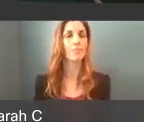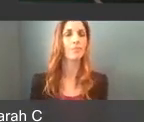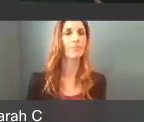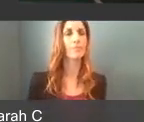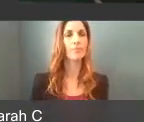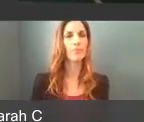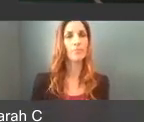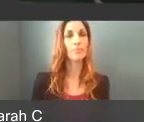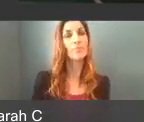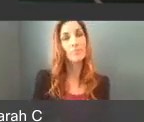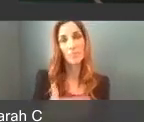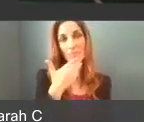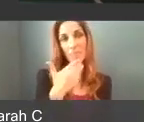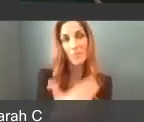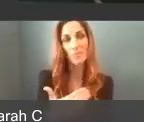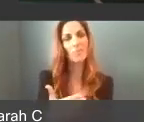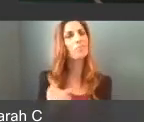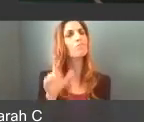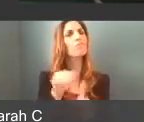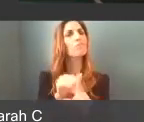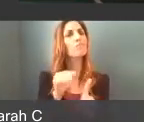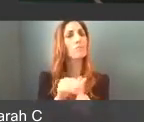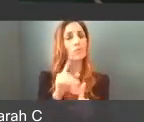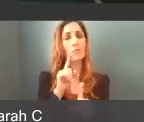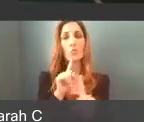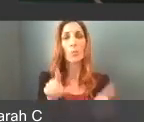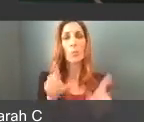[Staff] Thanks, Commissioner. Just as a reminder for our reporters, due to time constraints